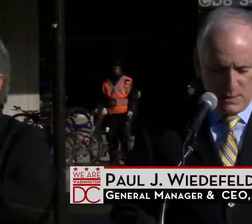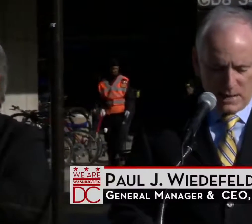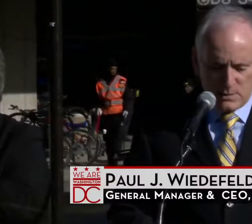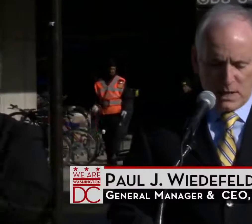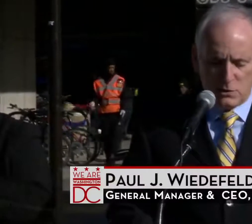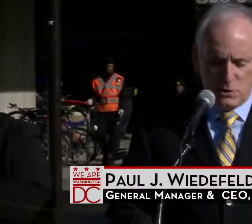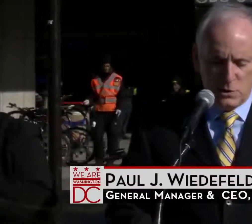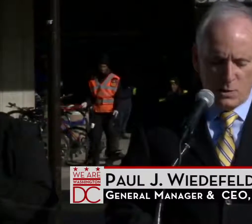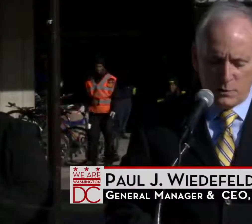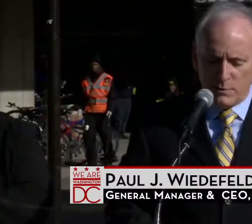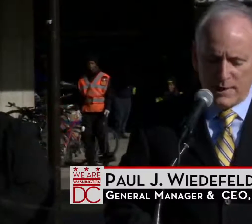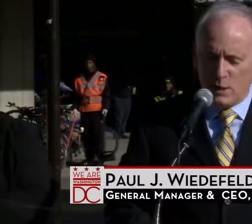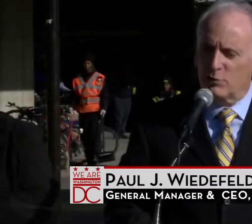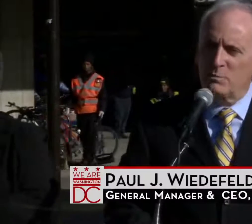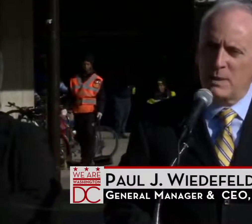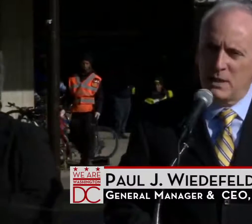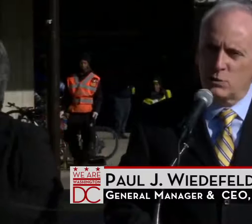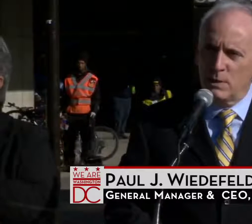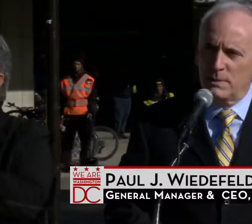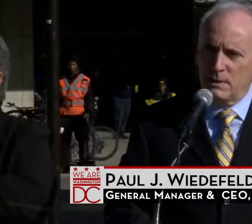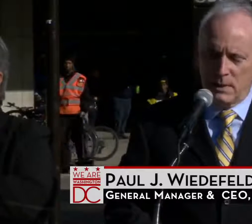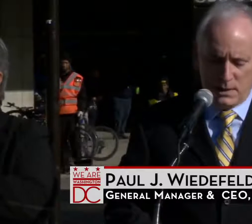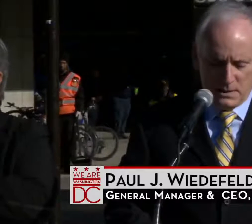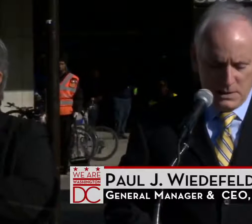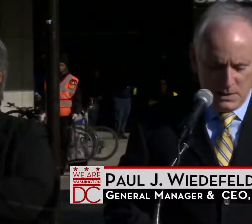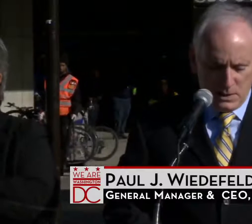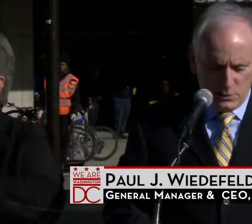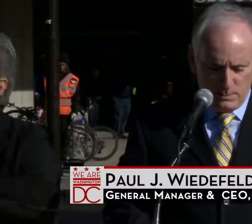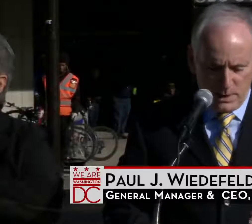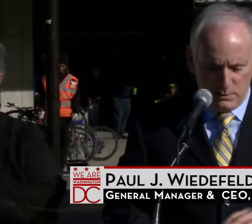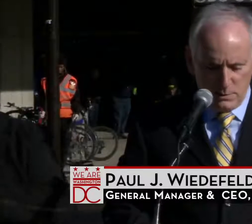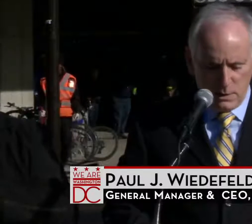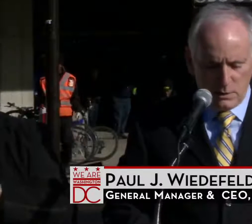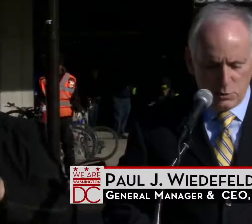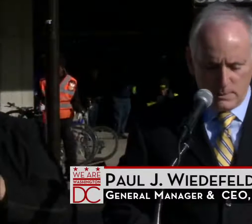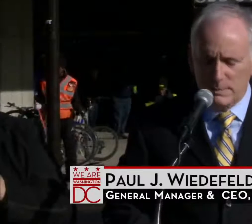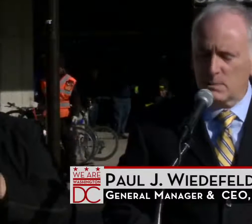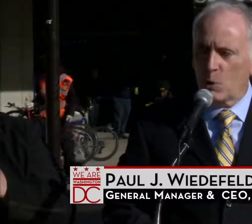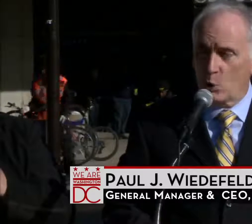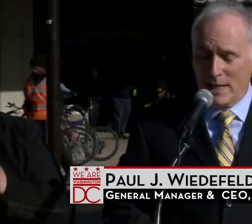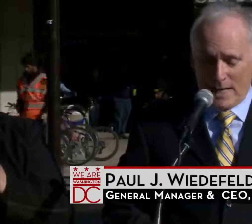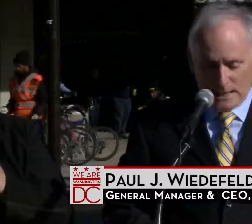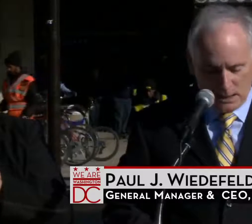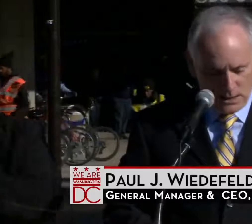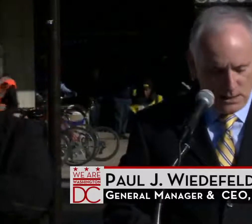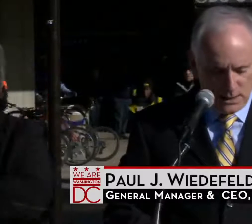IT IMPACTS ABOUT 200,000 PEAK TRIPS PER DAY.